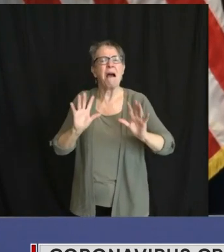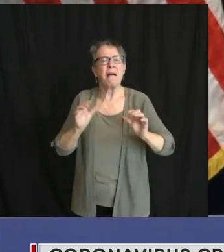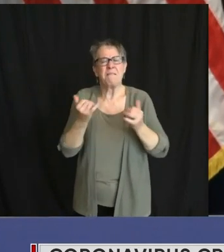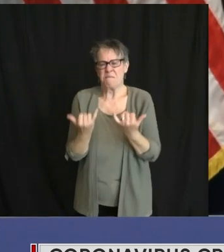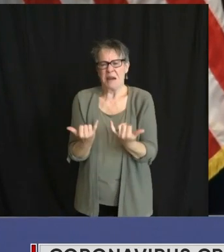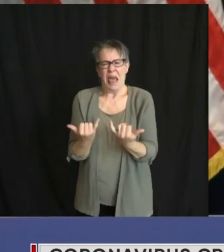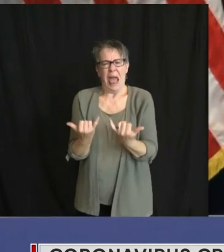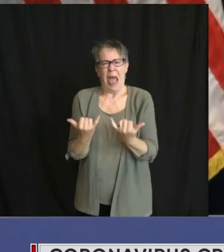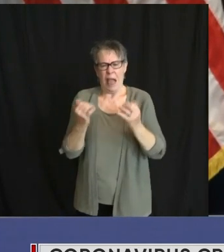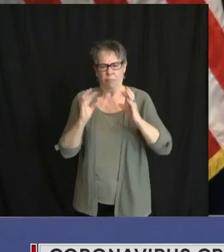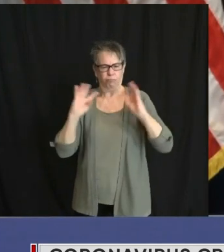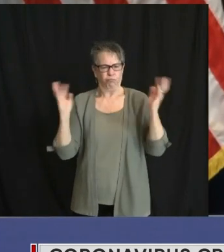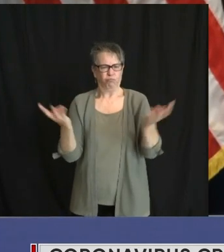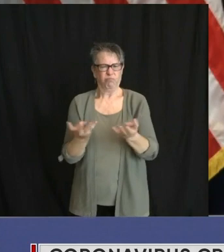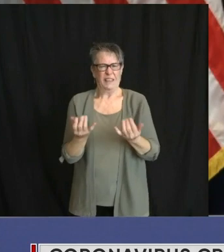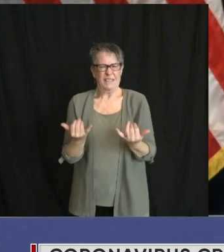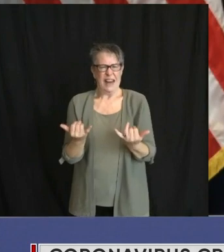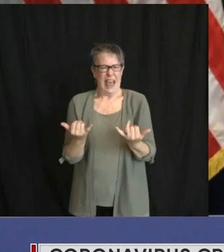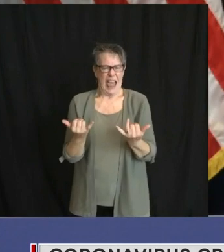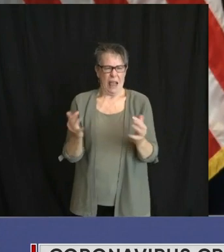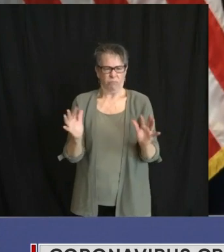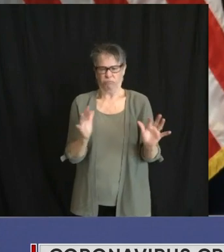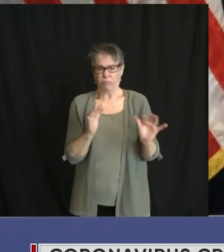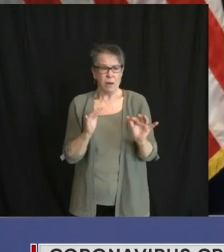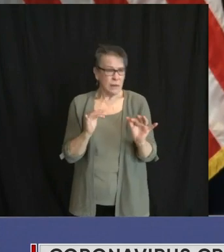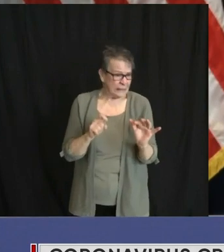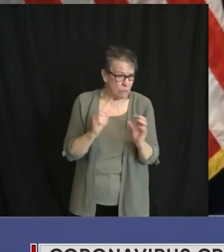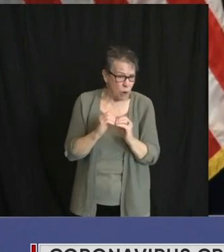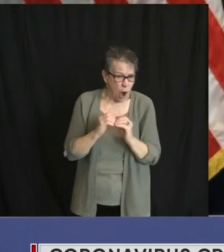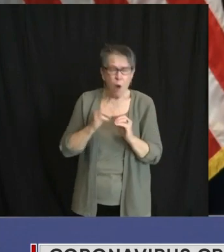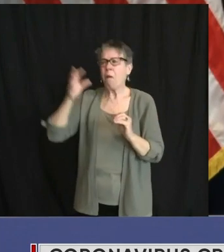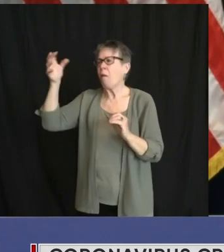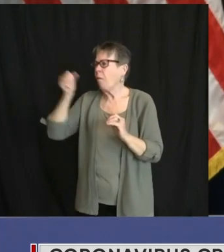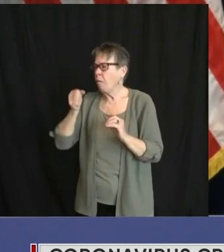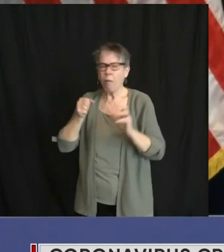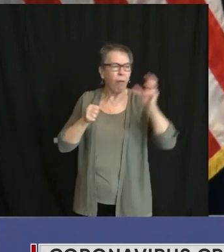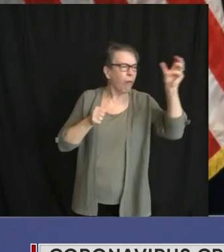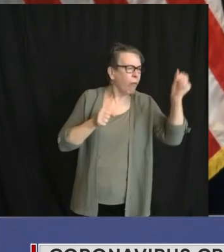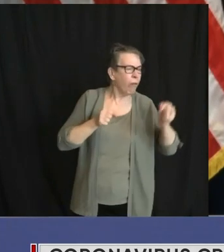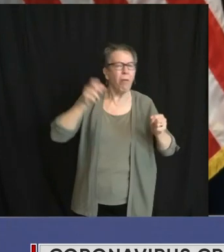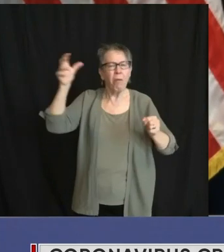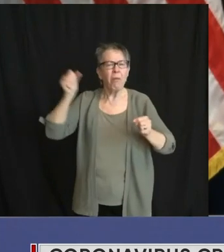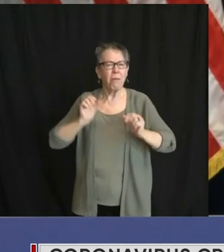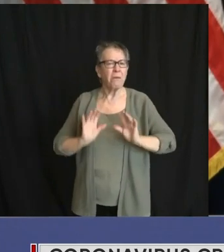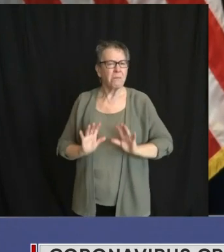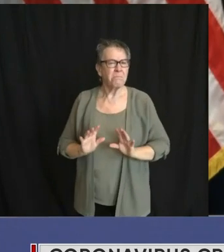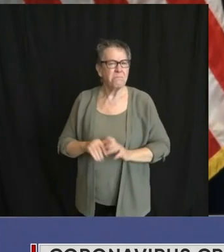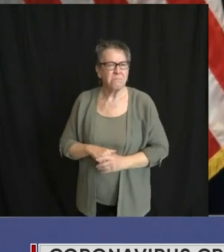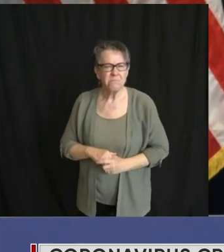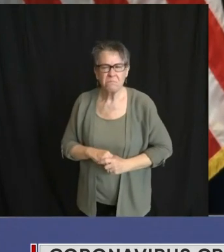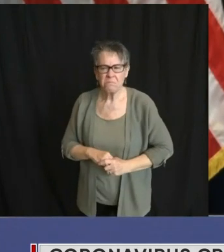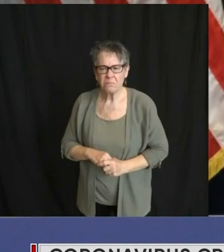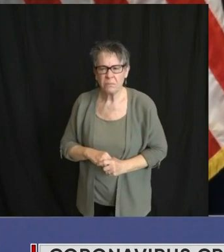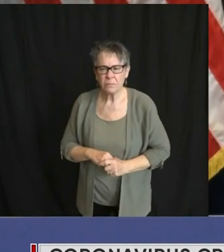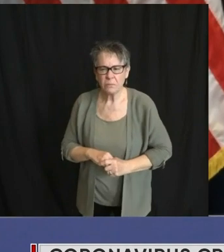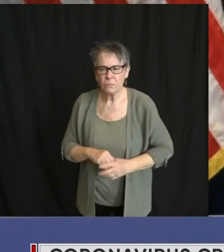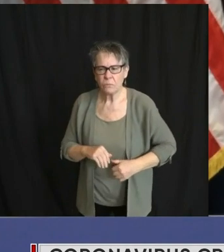ARE SERVING. AGAIN, THE HEALTHCARE SYSTEMS YOU REFERENCED, THOSE ARE FOLKS WE KNOW INTIMATELY.